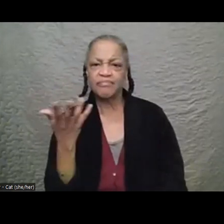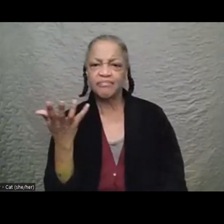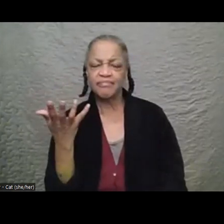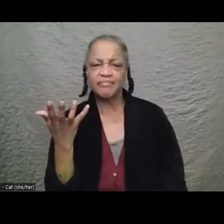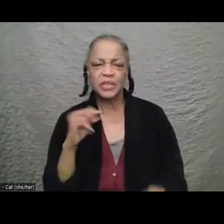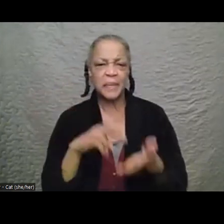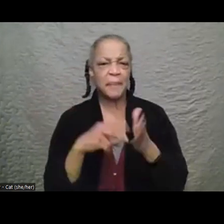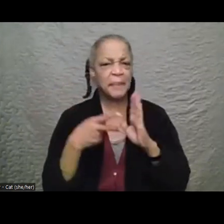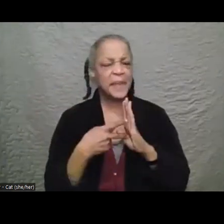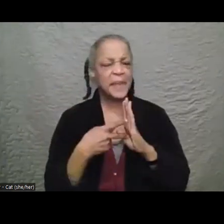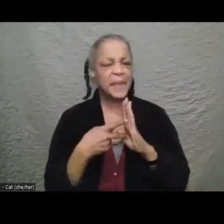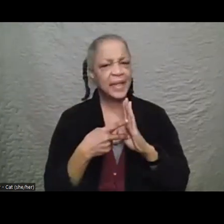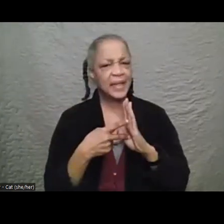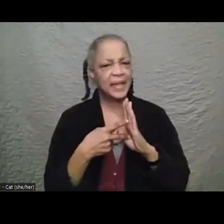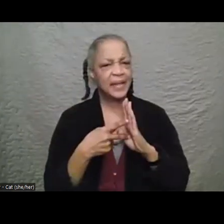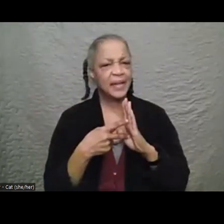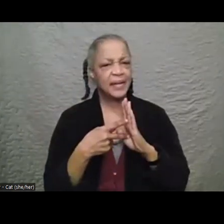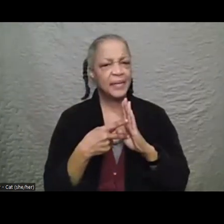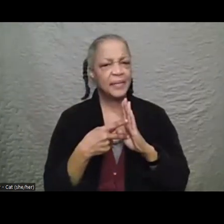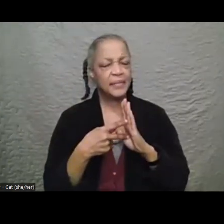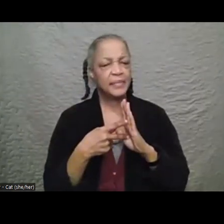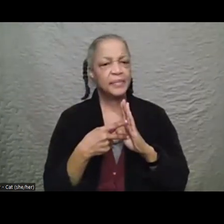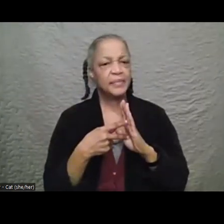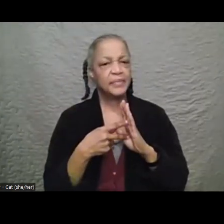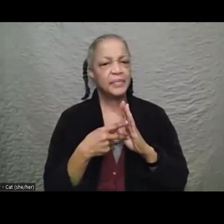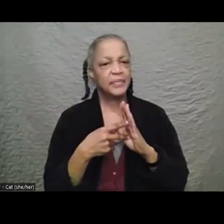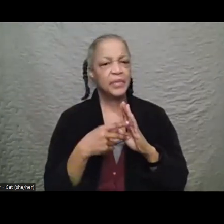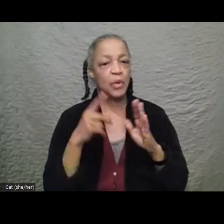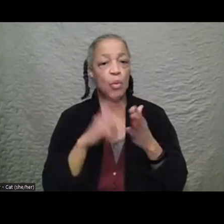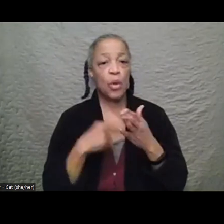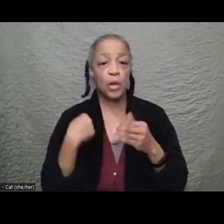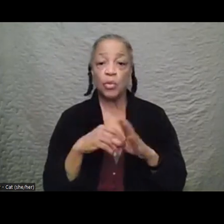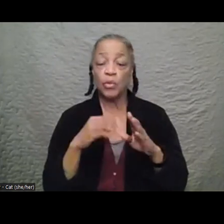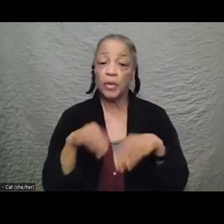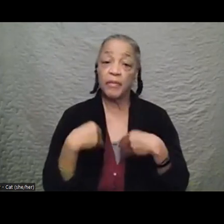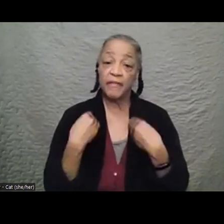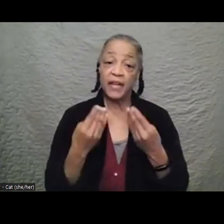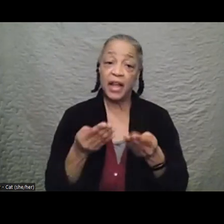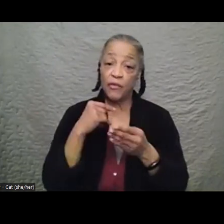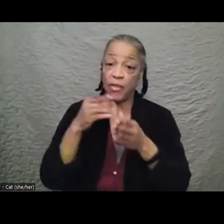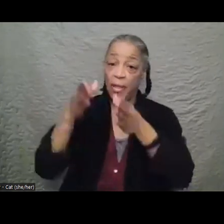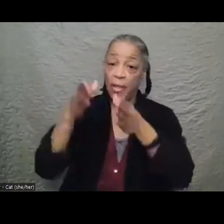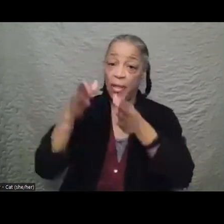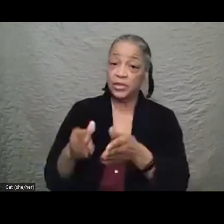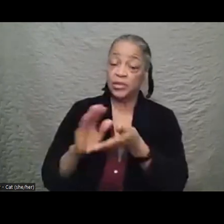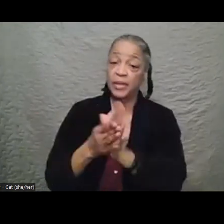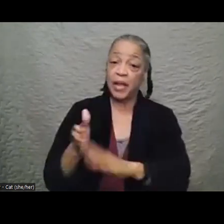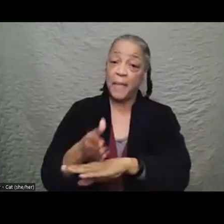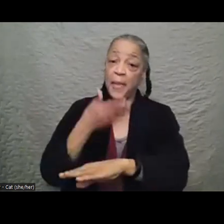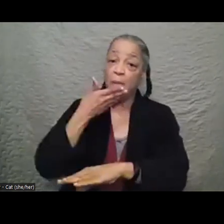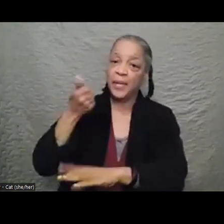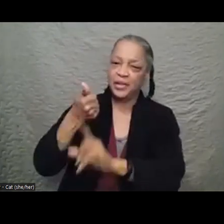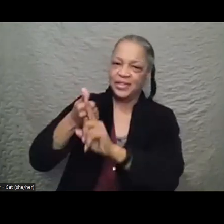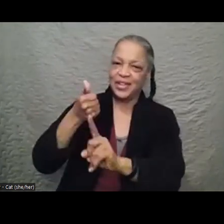To the point of what are we providing for this person to be there better self?